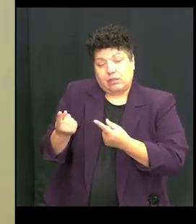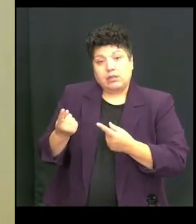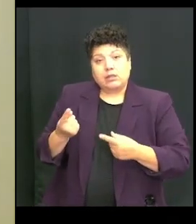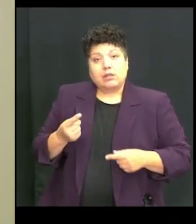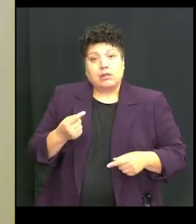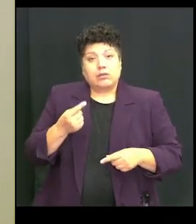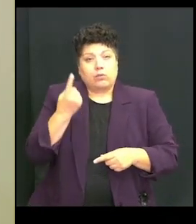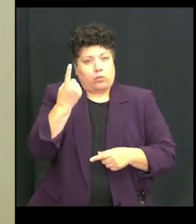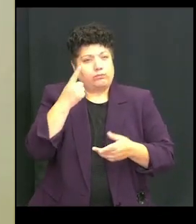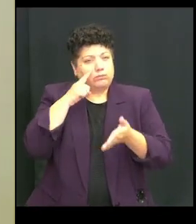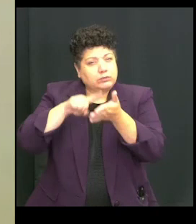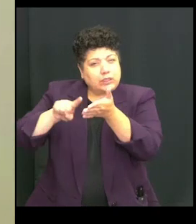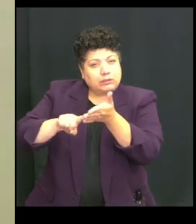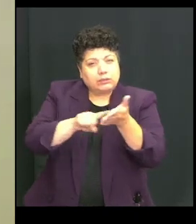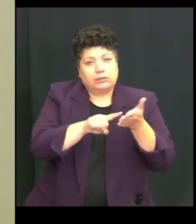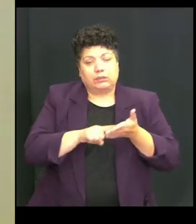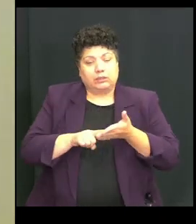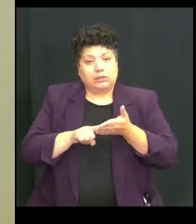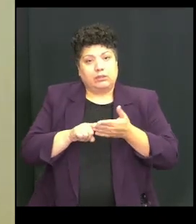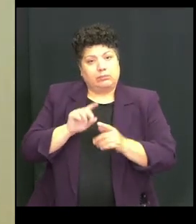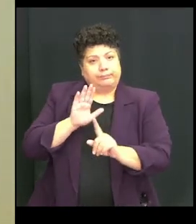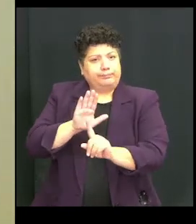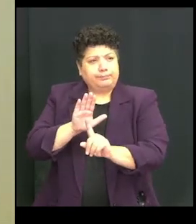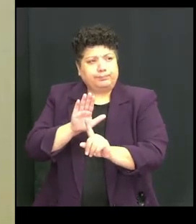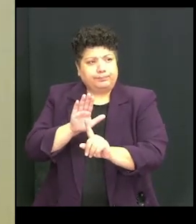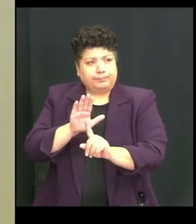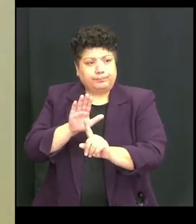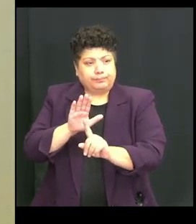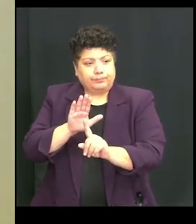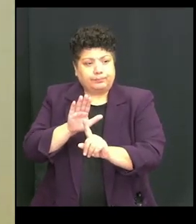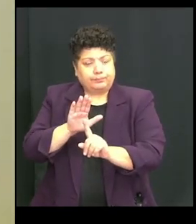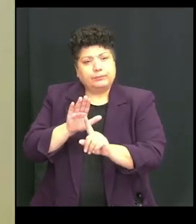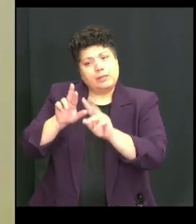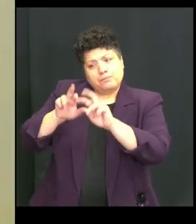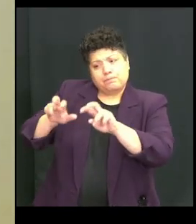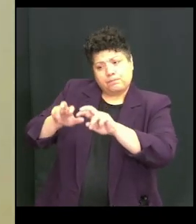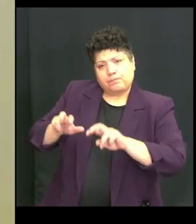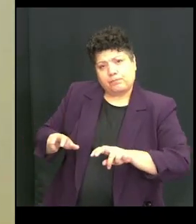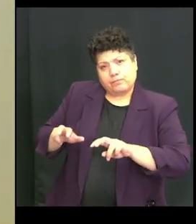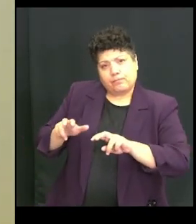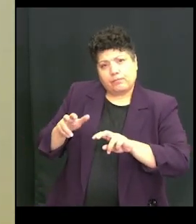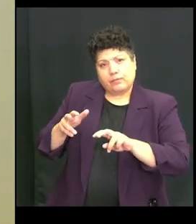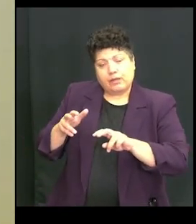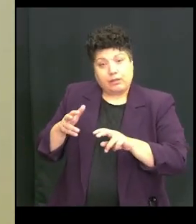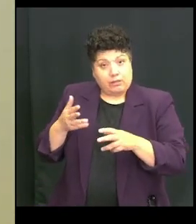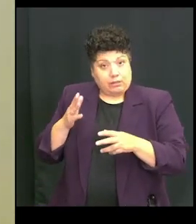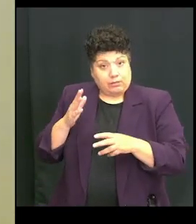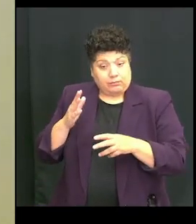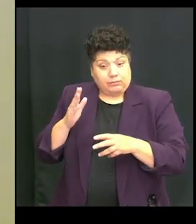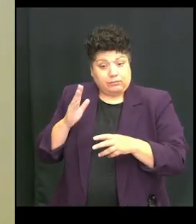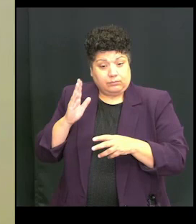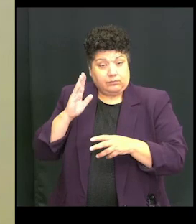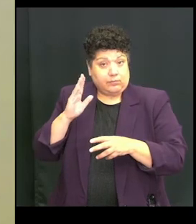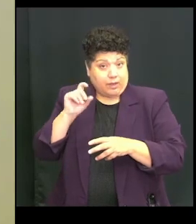is from a study that looked at what difference it makes if people are told